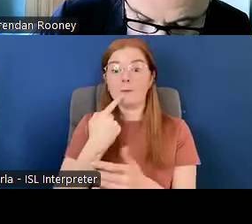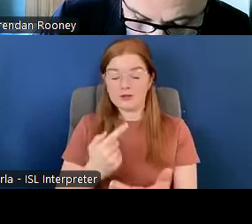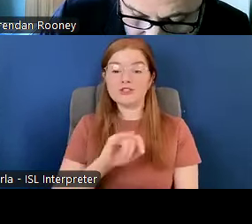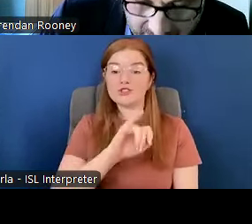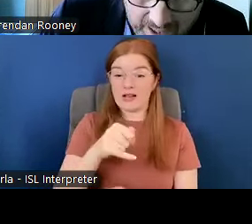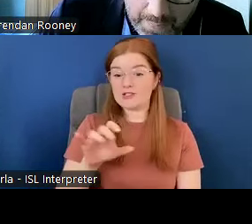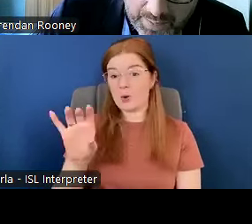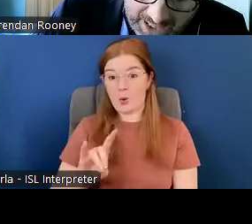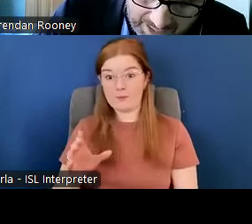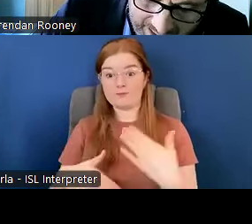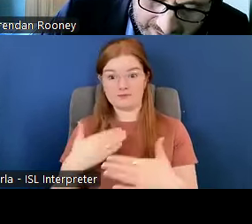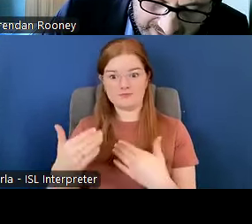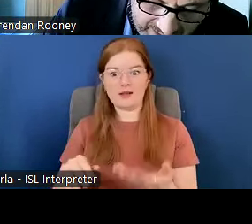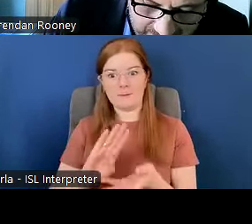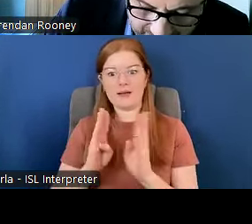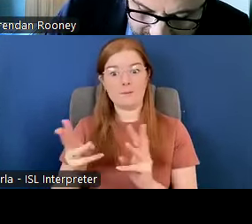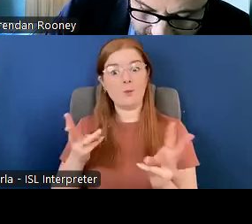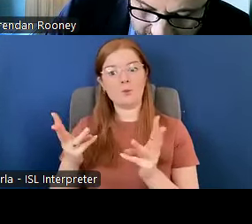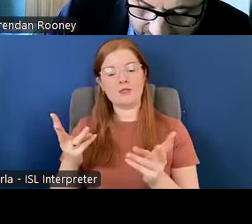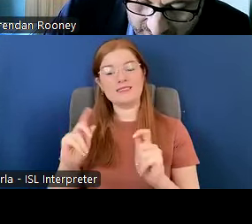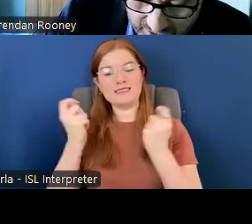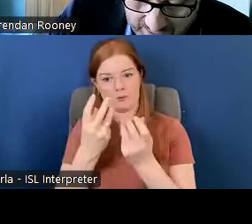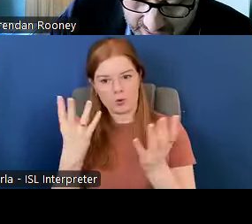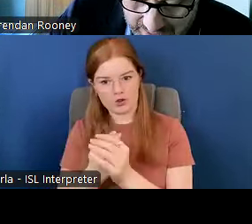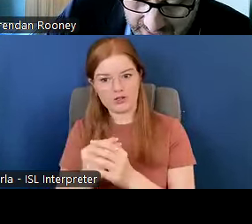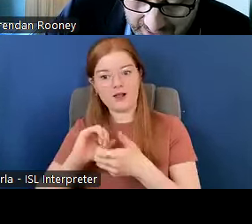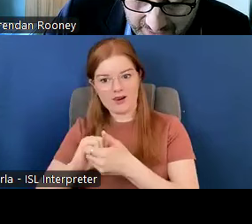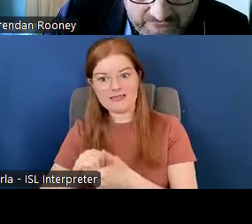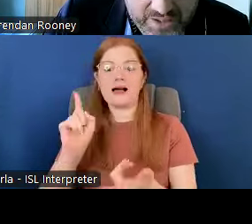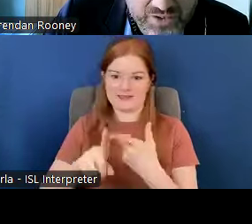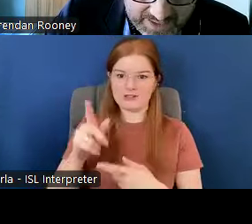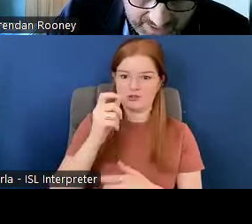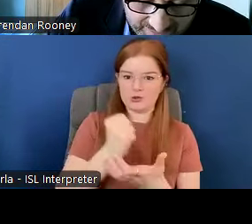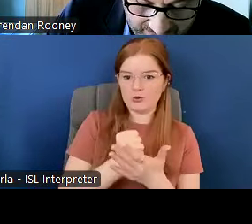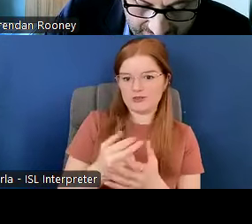consequence, became collaborators, as much as students, in the conventional sense,